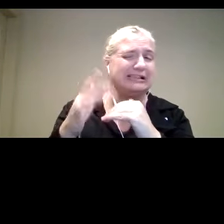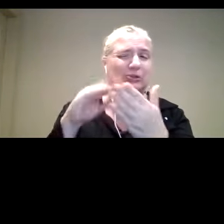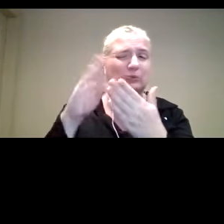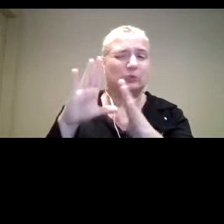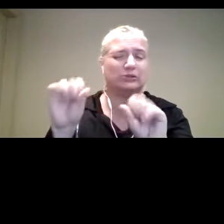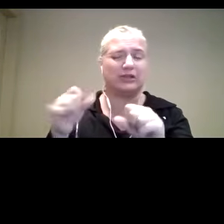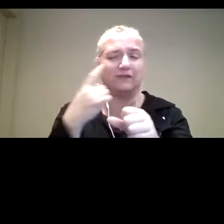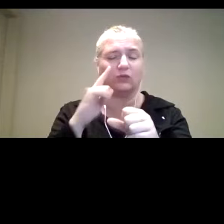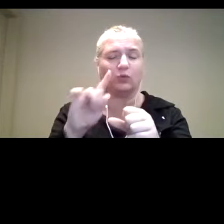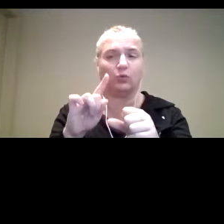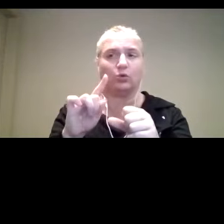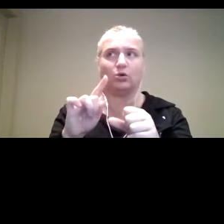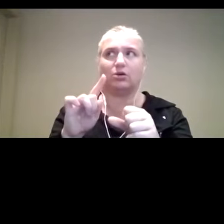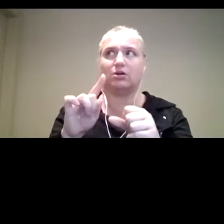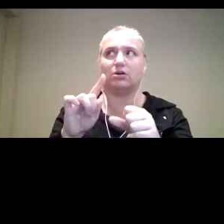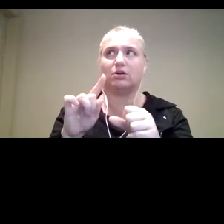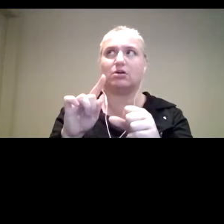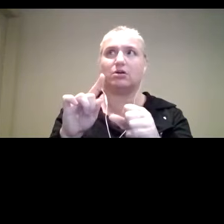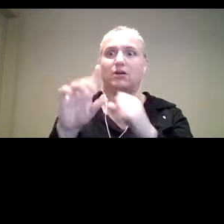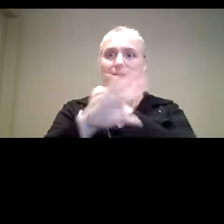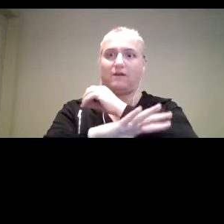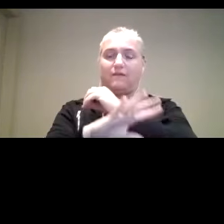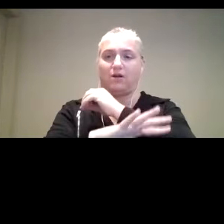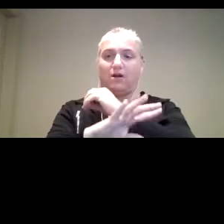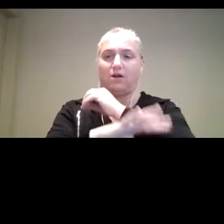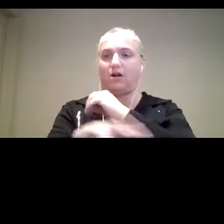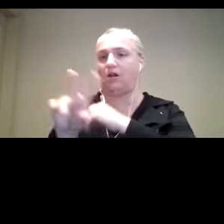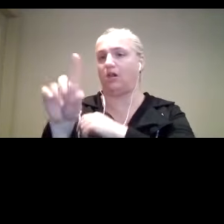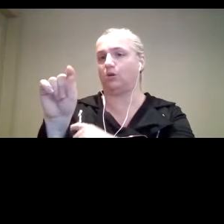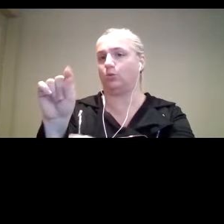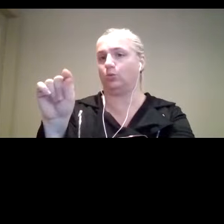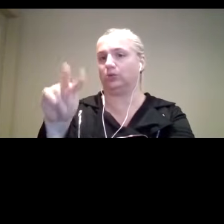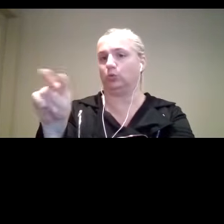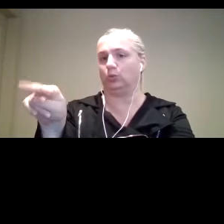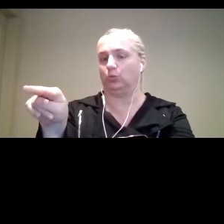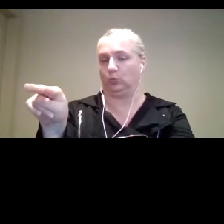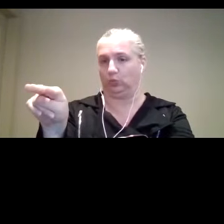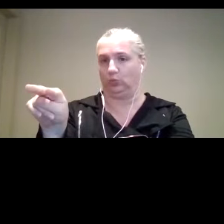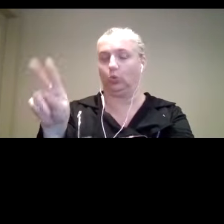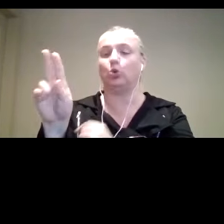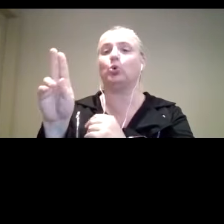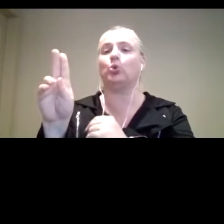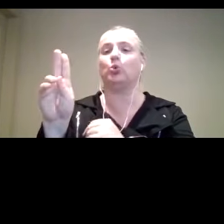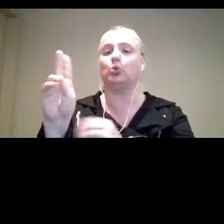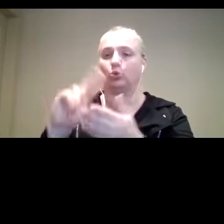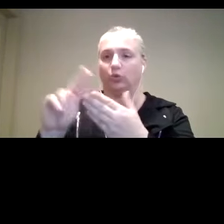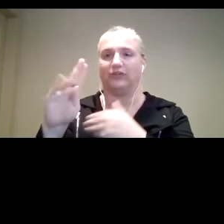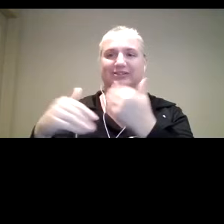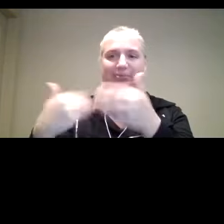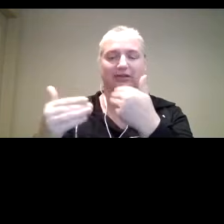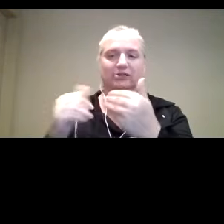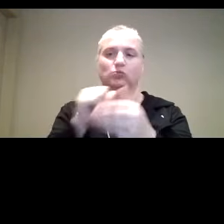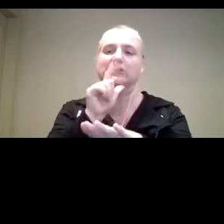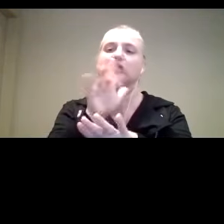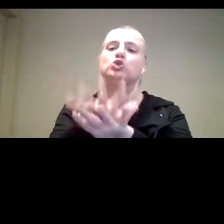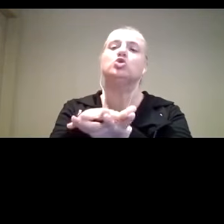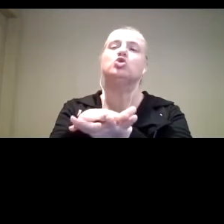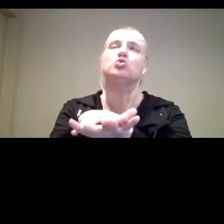for that certificate starting in fall of 2022. Yes, the university process works slowly. [Host] That's awesome.